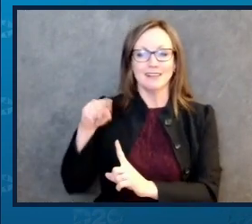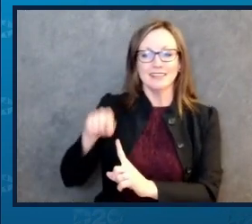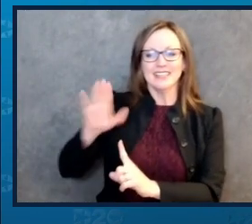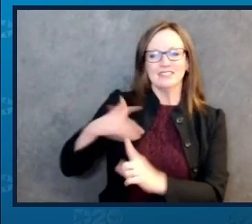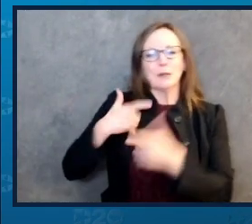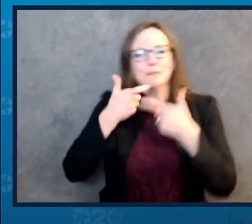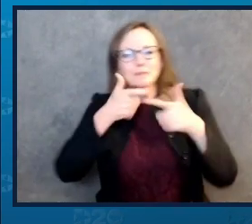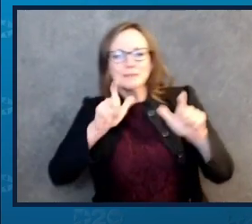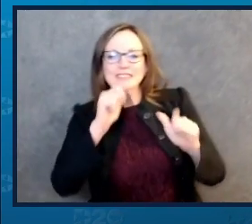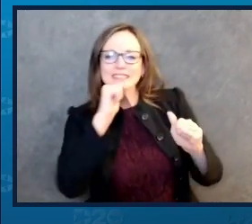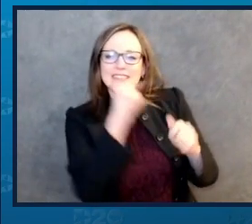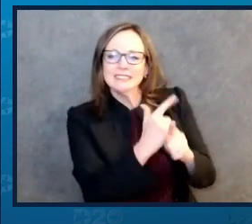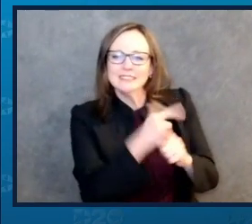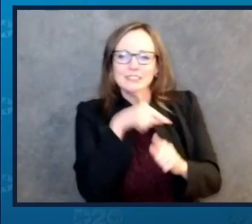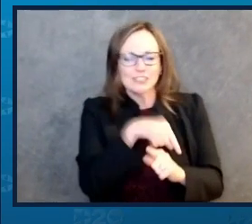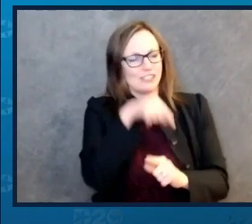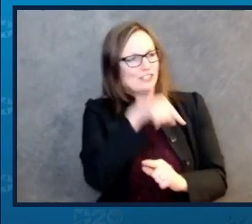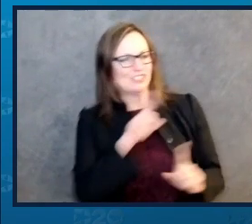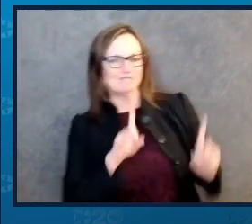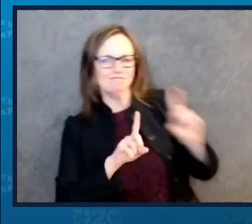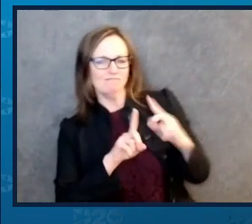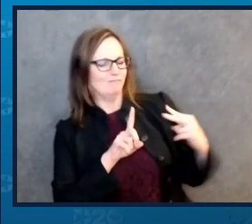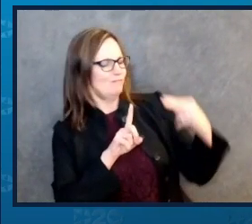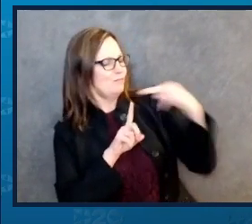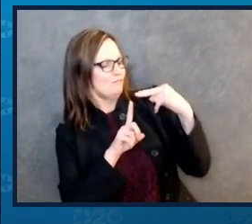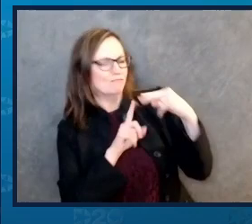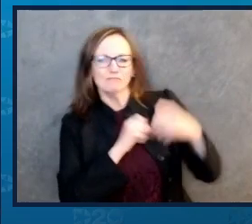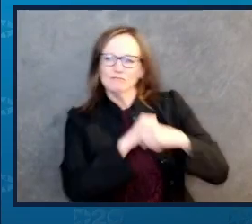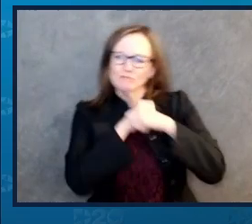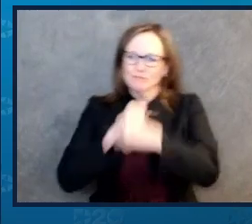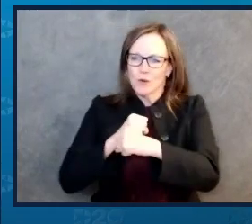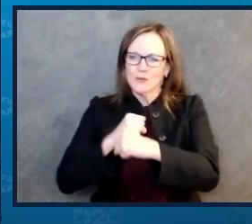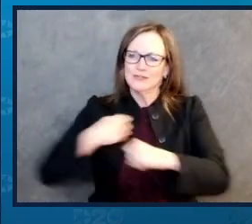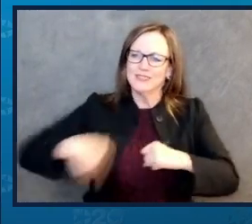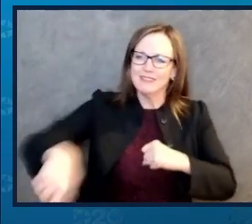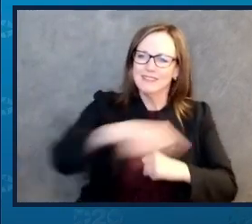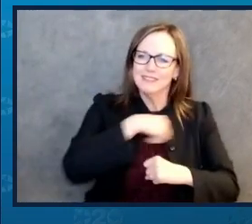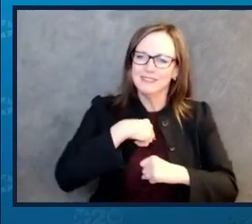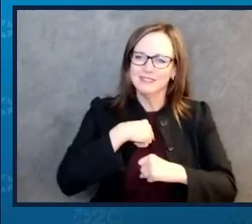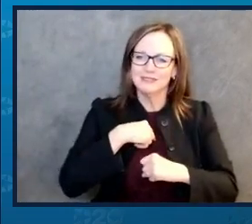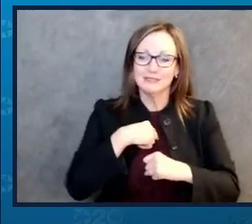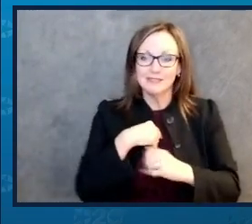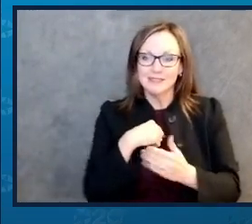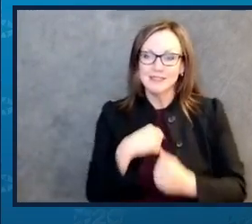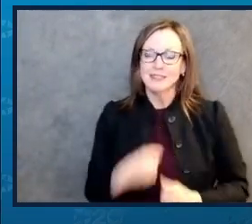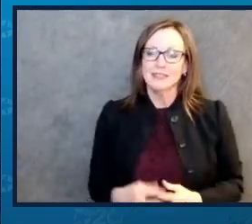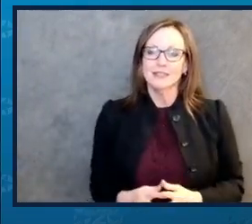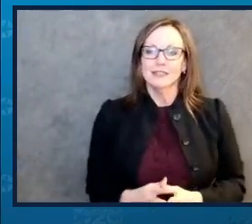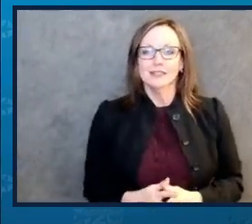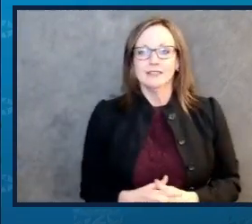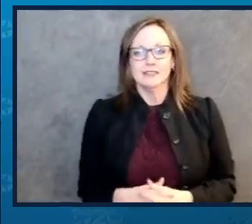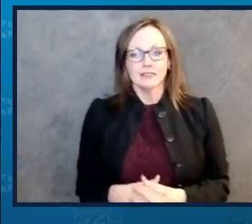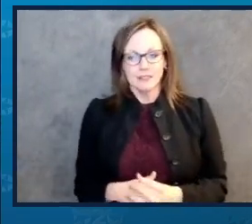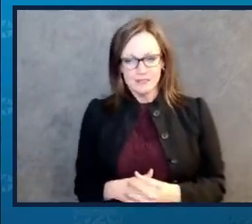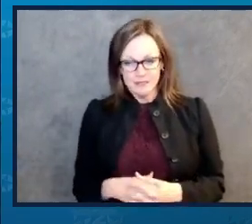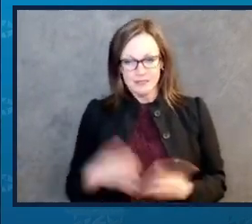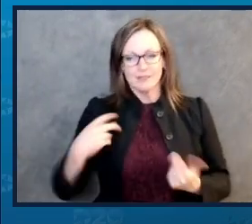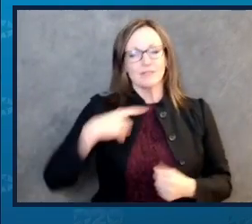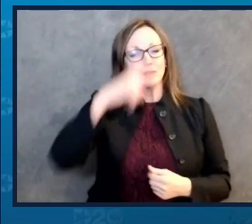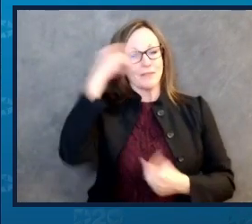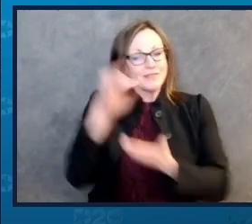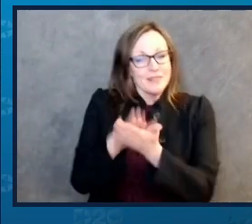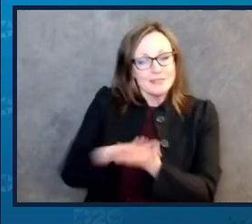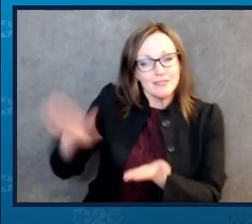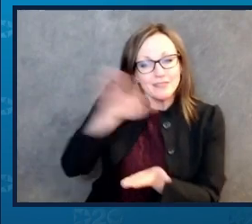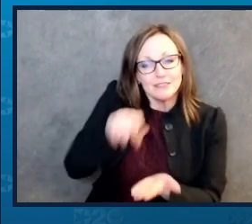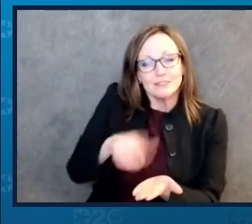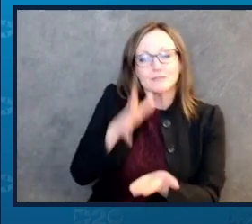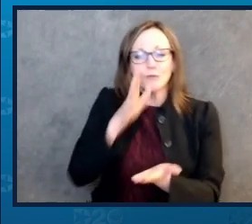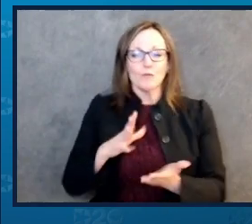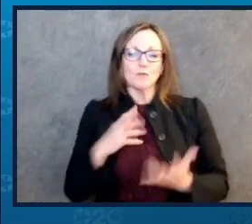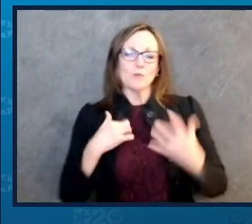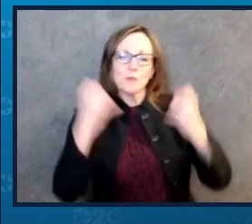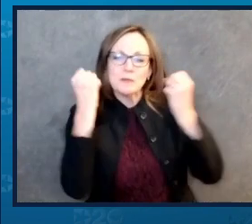SHE IS ANHBCU GRAD.